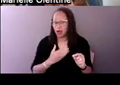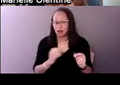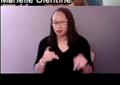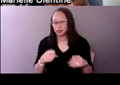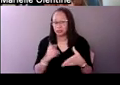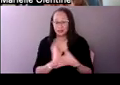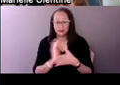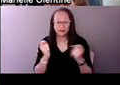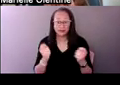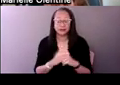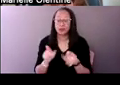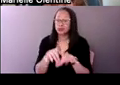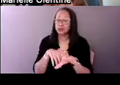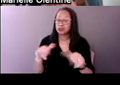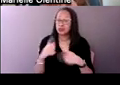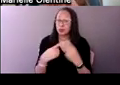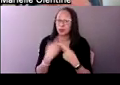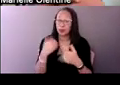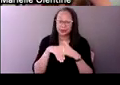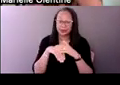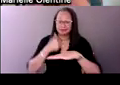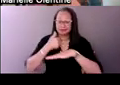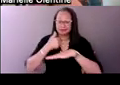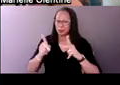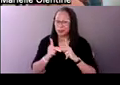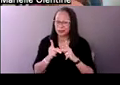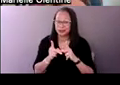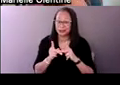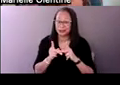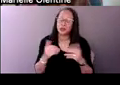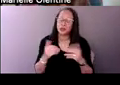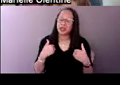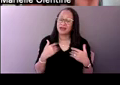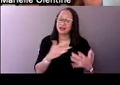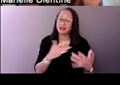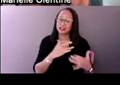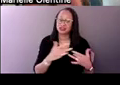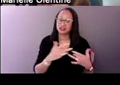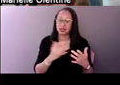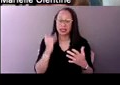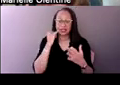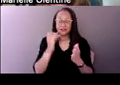anymore. Sorry. And in the first case, I would say that about in my